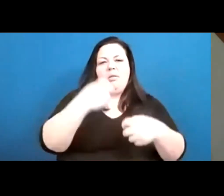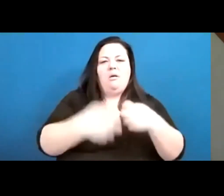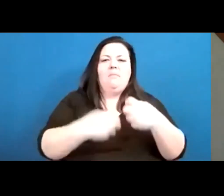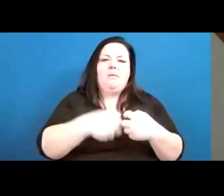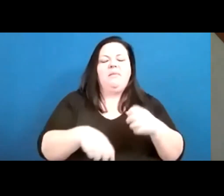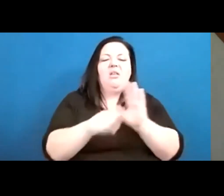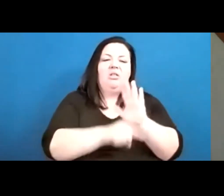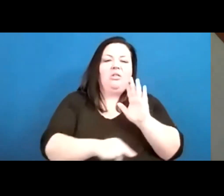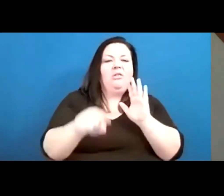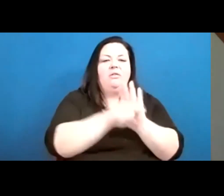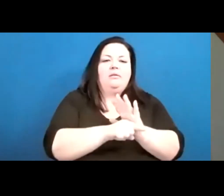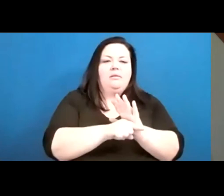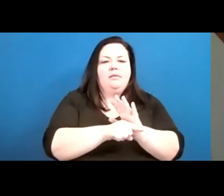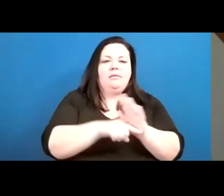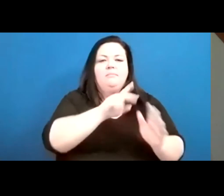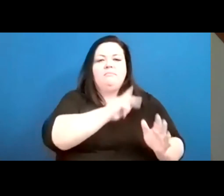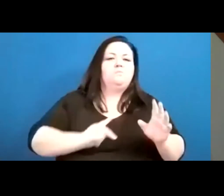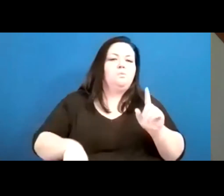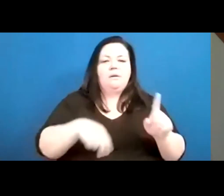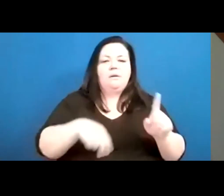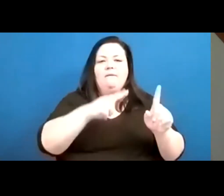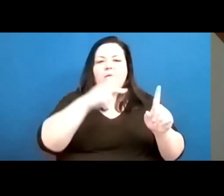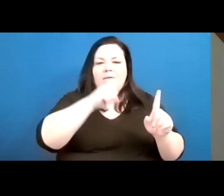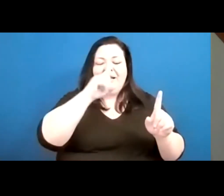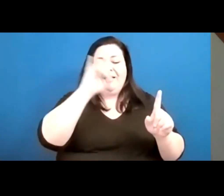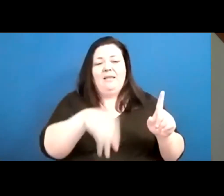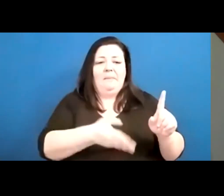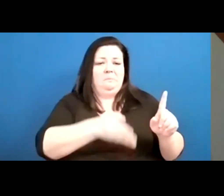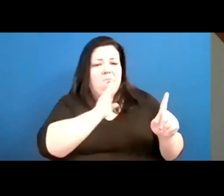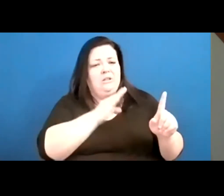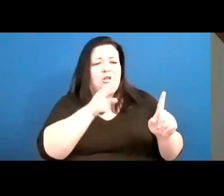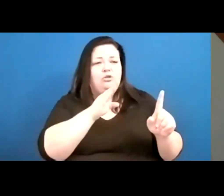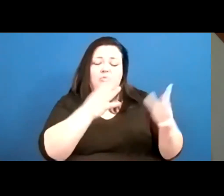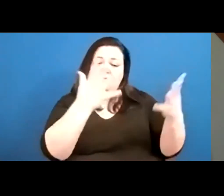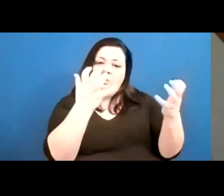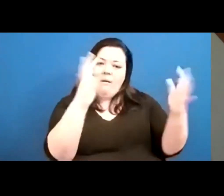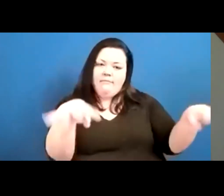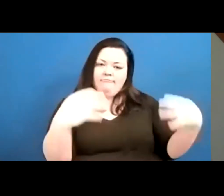priestess of the false epiphany, that bitch/ seeking audience. i demand/